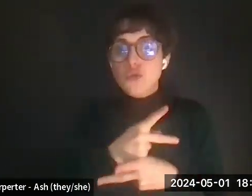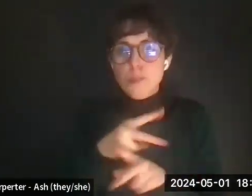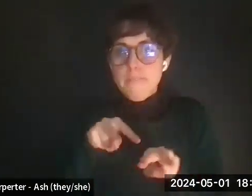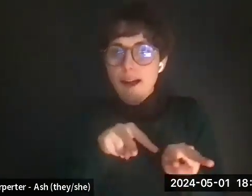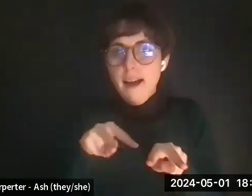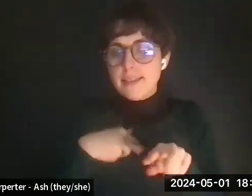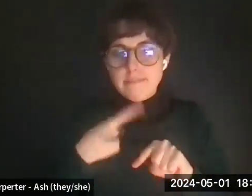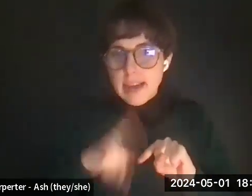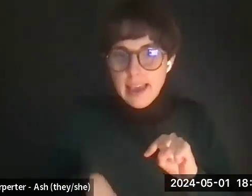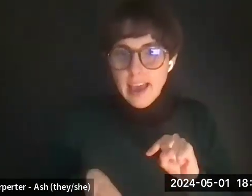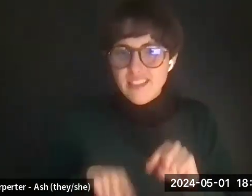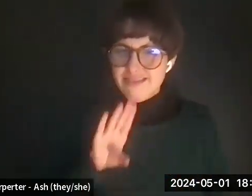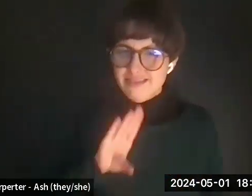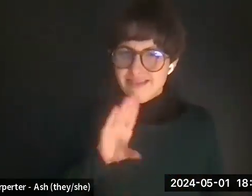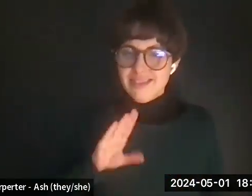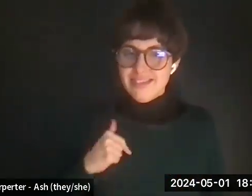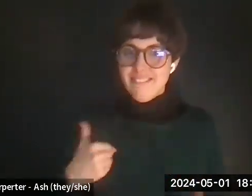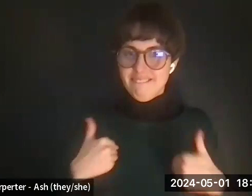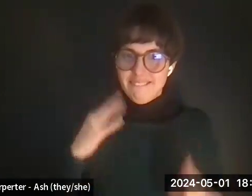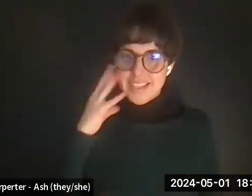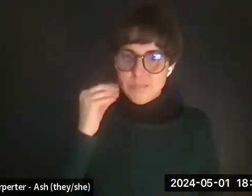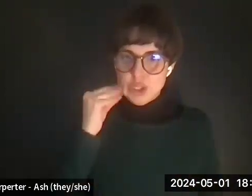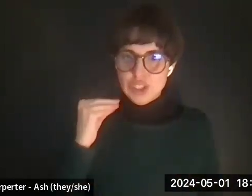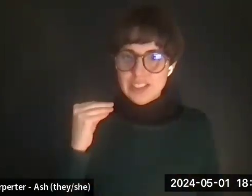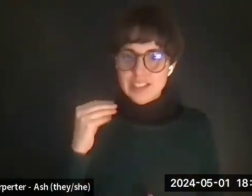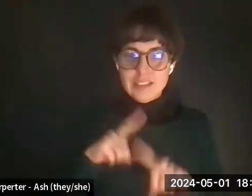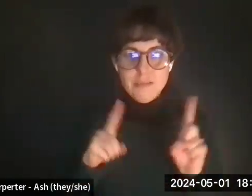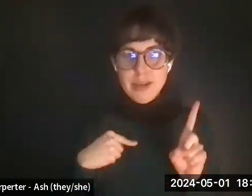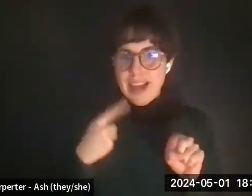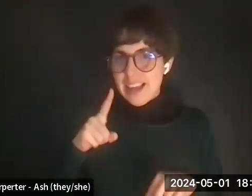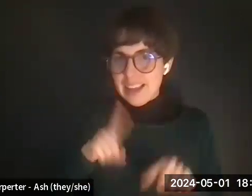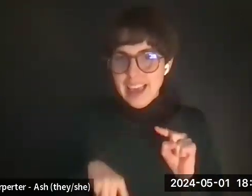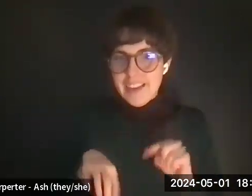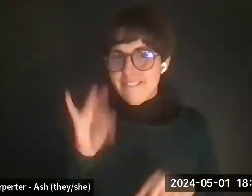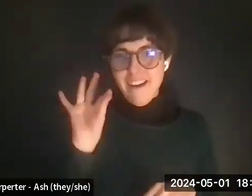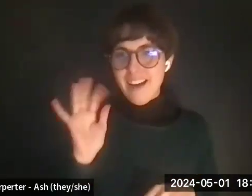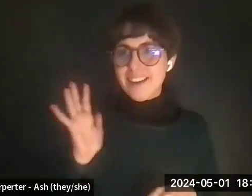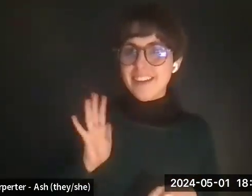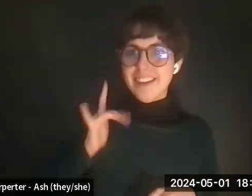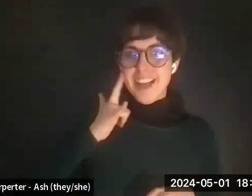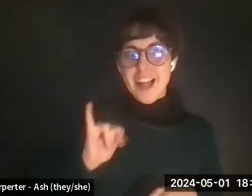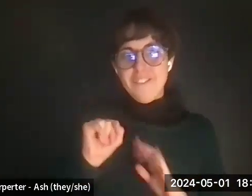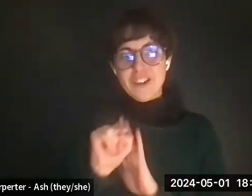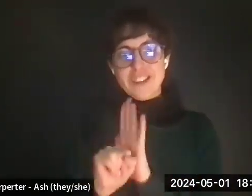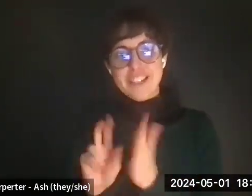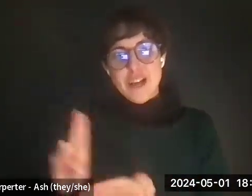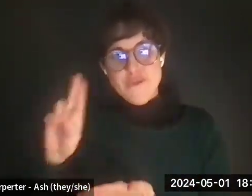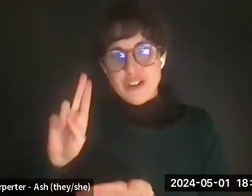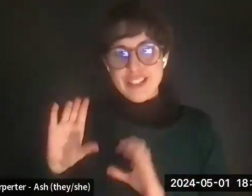because I can't come up with the curriculum from, from back, from a California state, you know, university where I took the drug and alcohol schooling